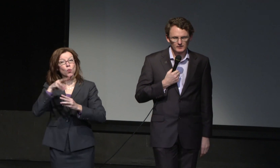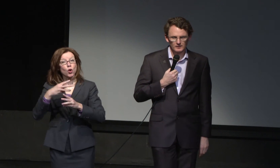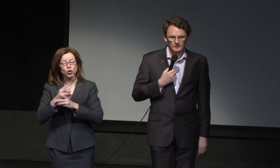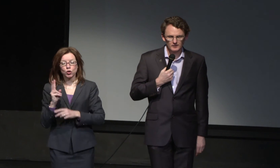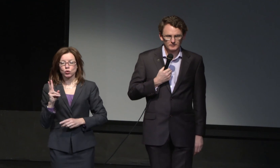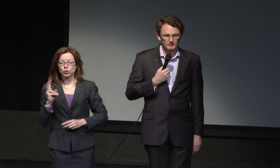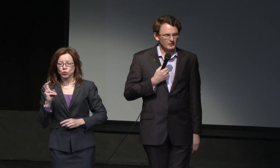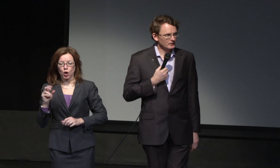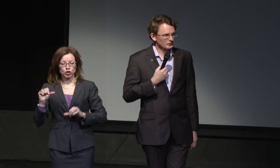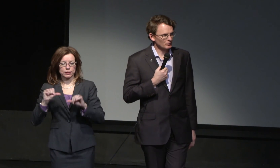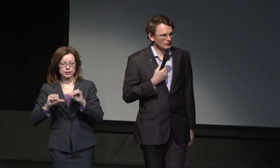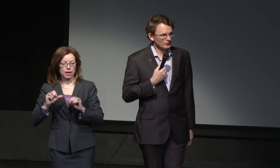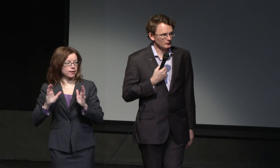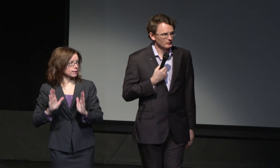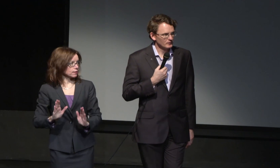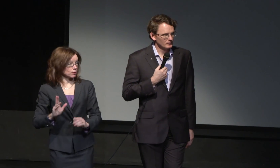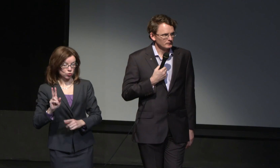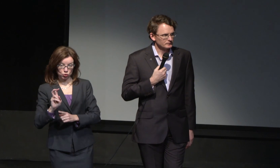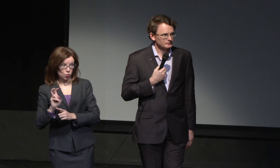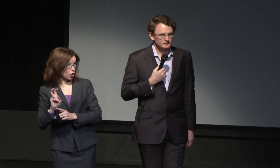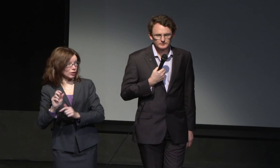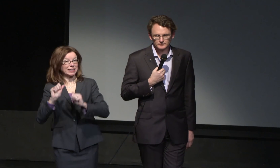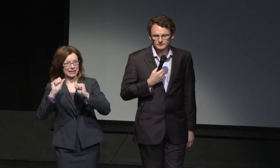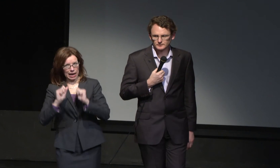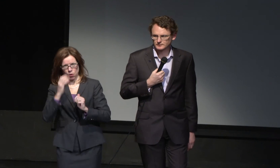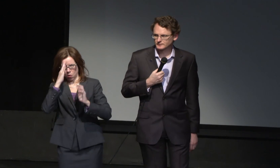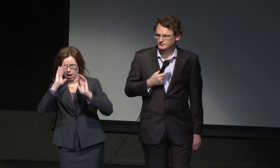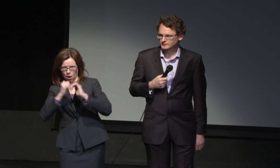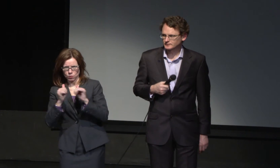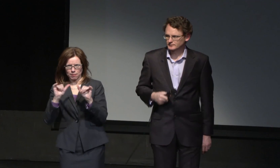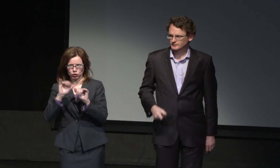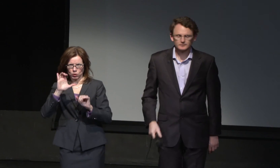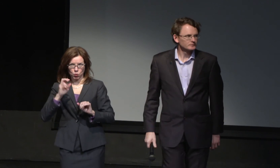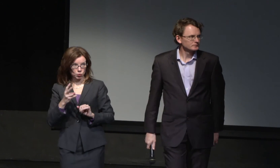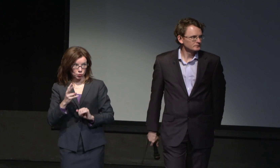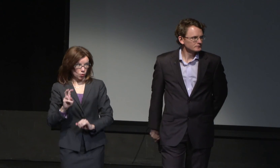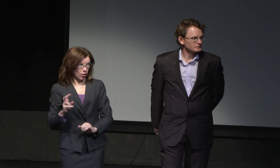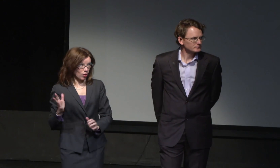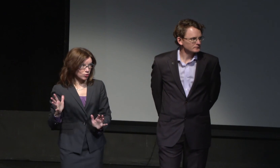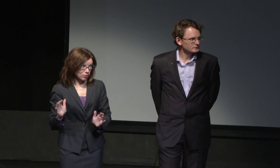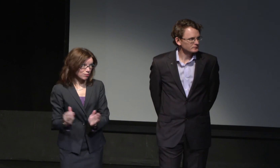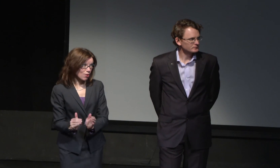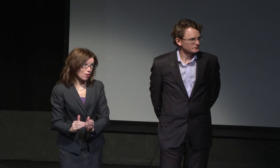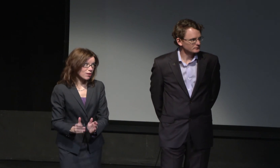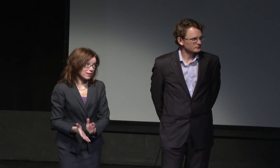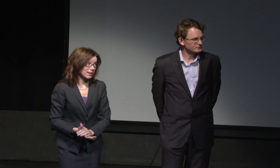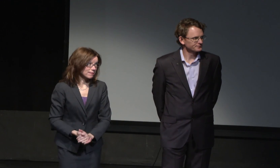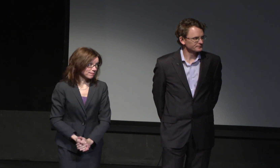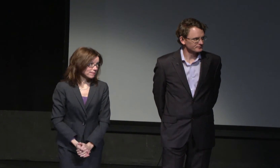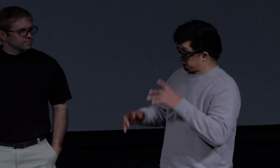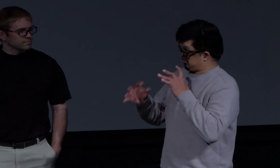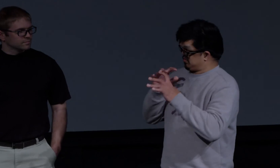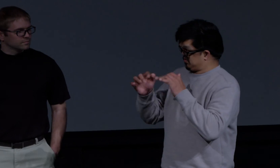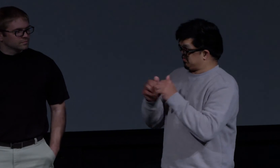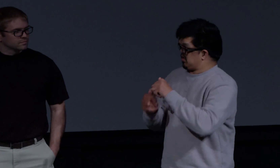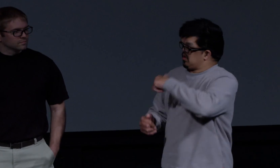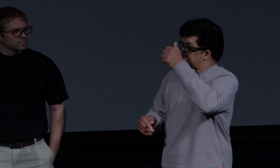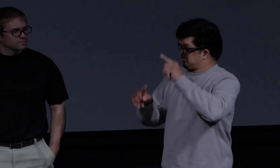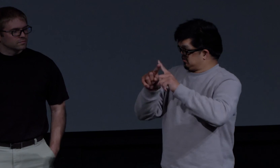hat's a very small group.